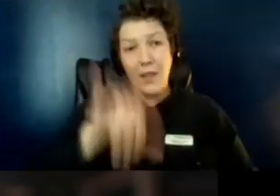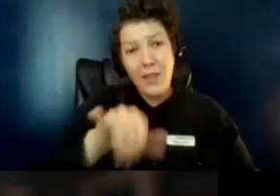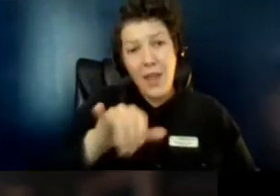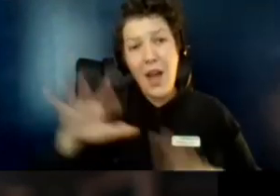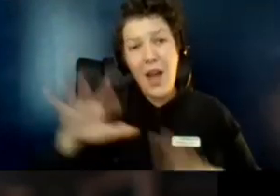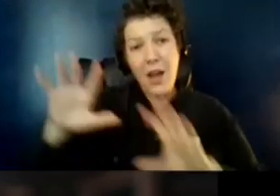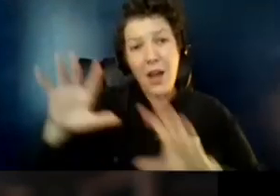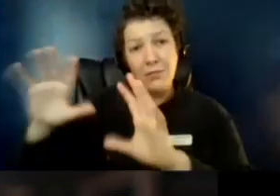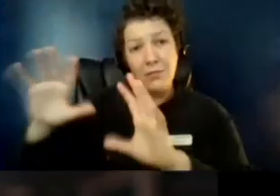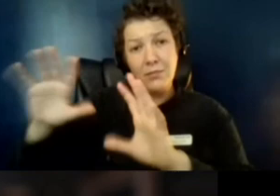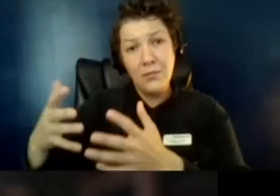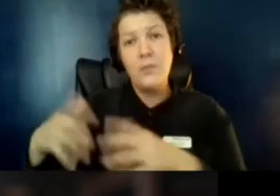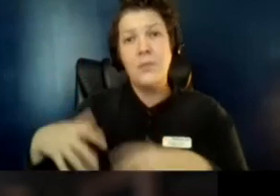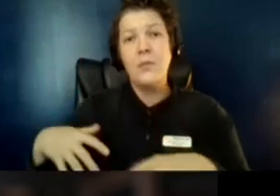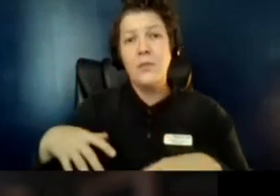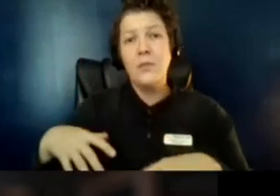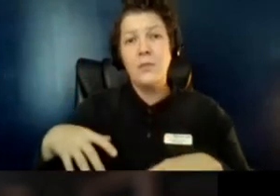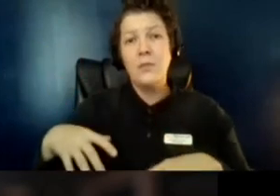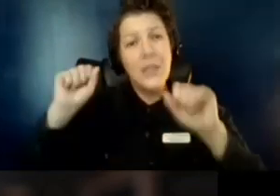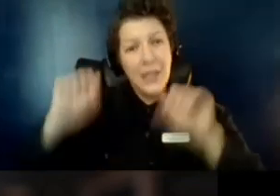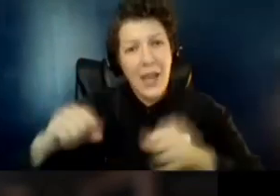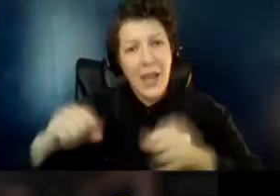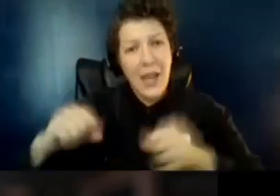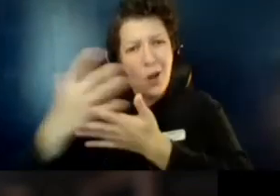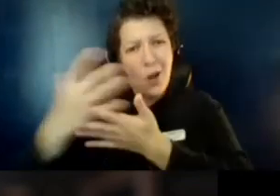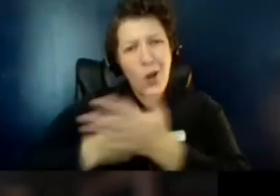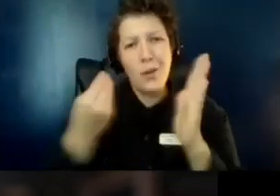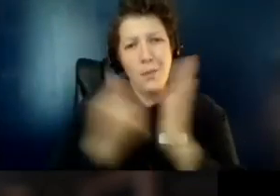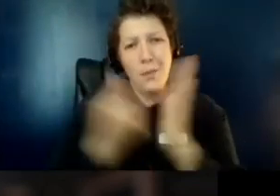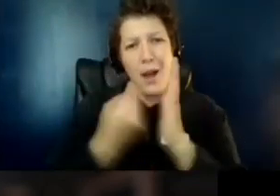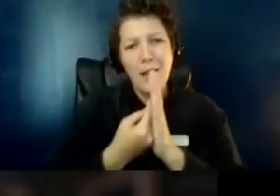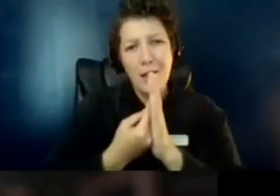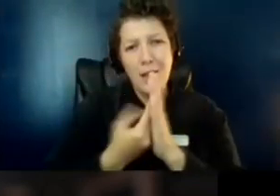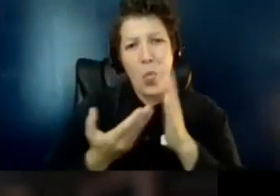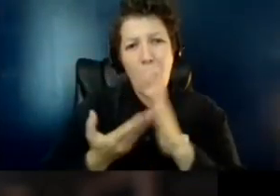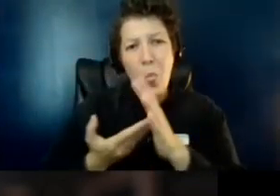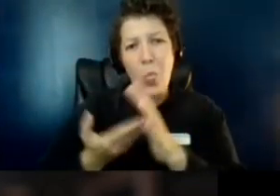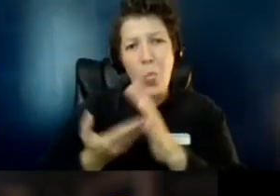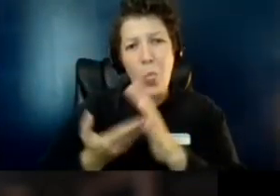really want to use that as the justification because there are people who will not be a